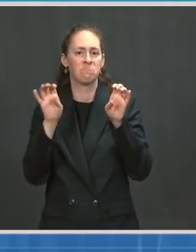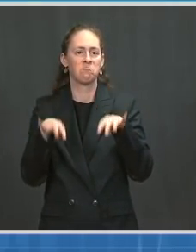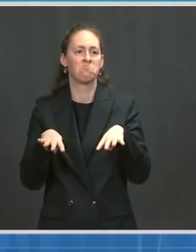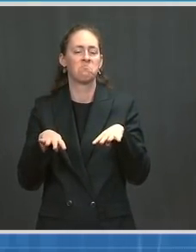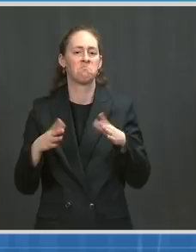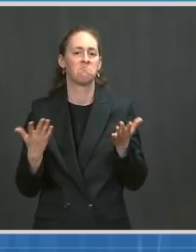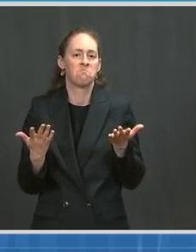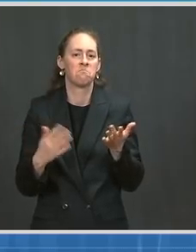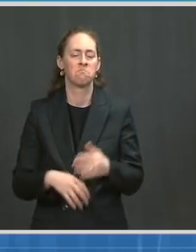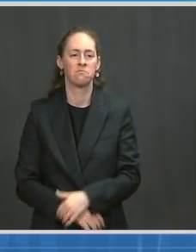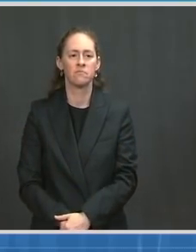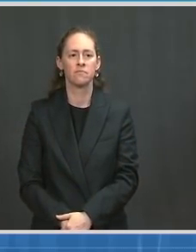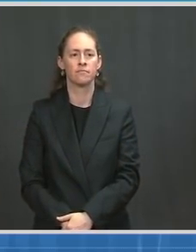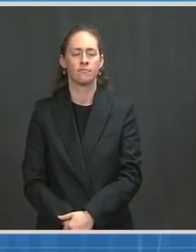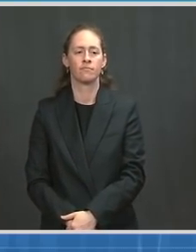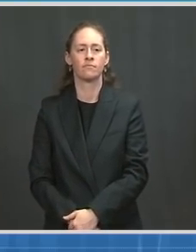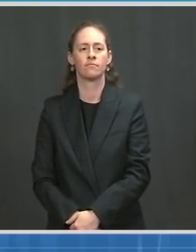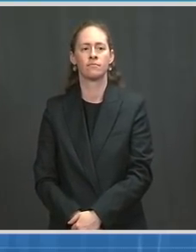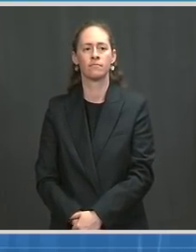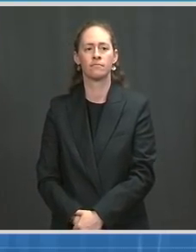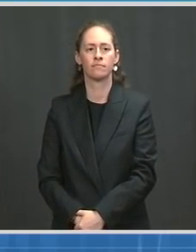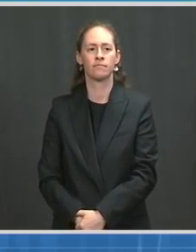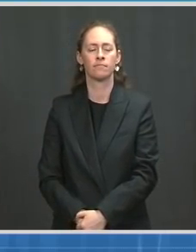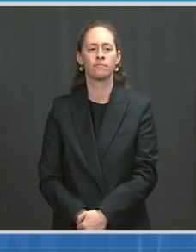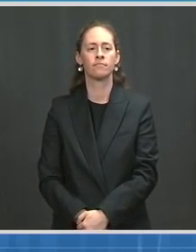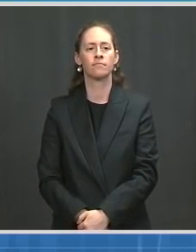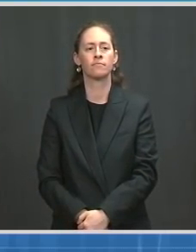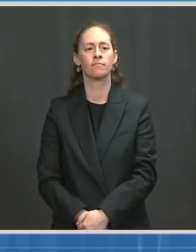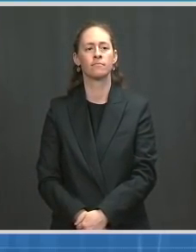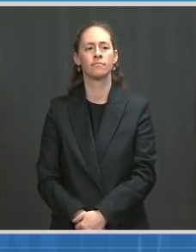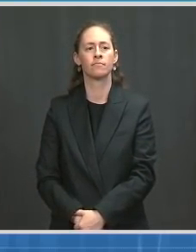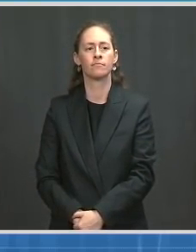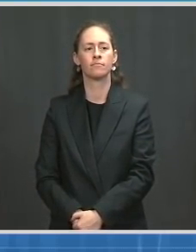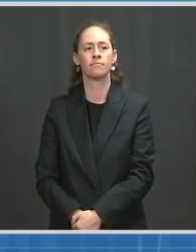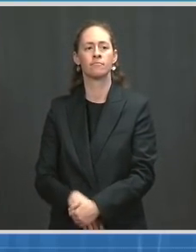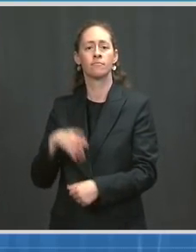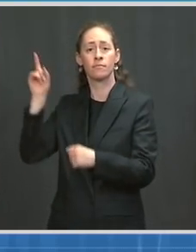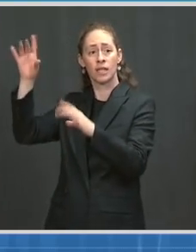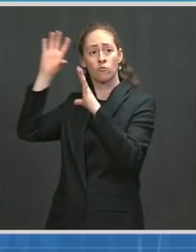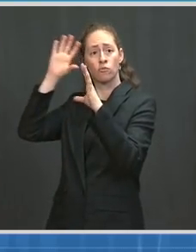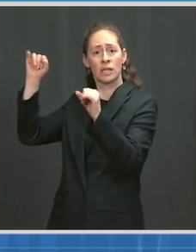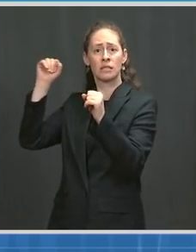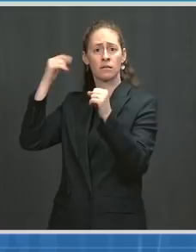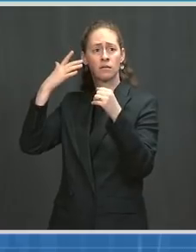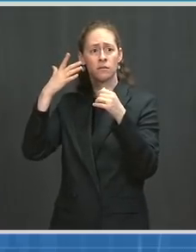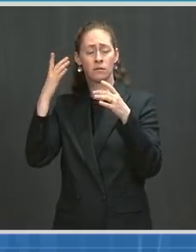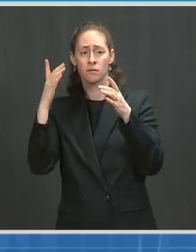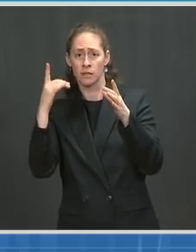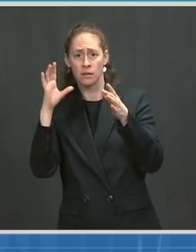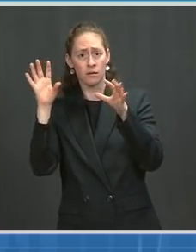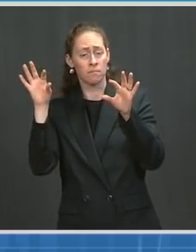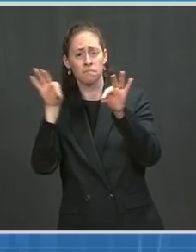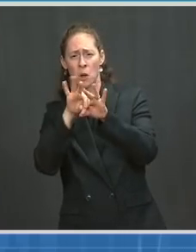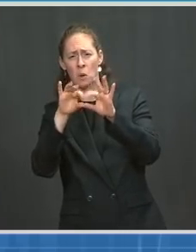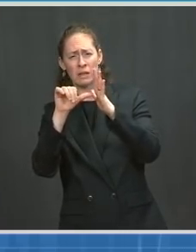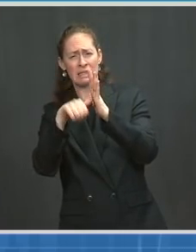science and public health, and equity -- and no other factors. Next question.